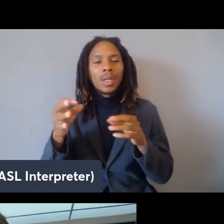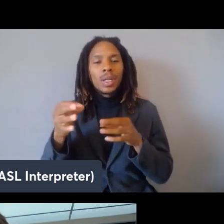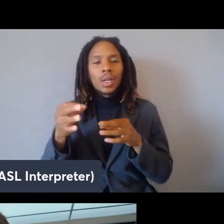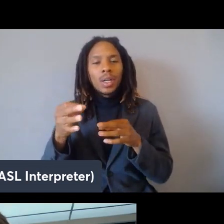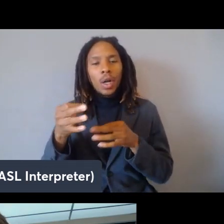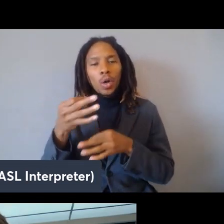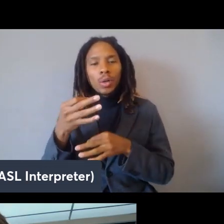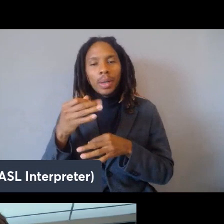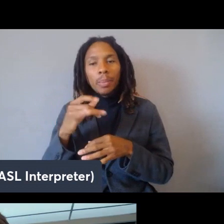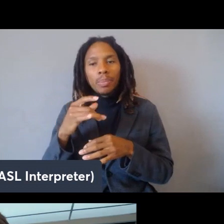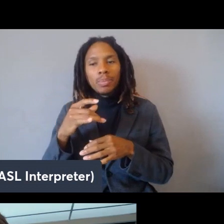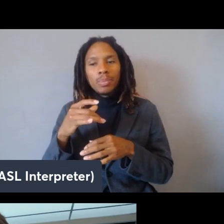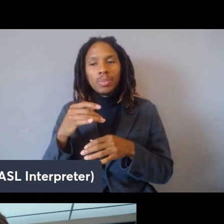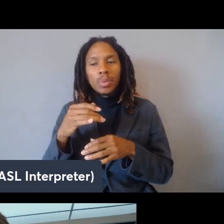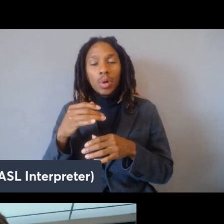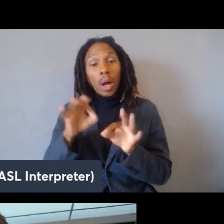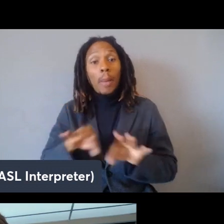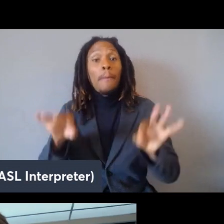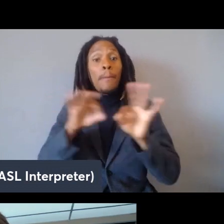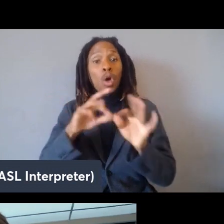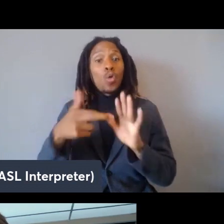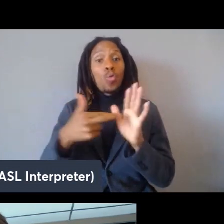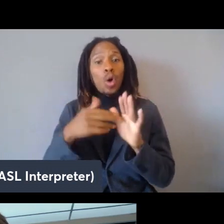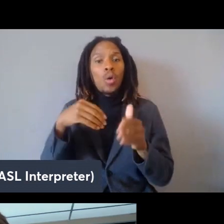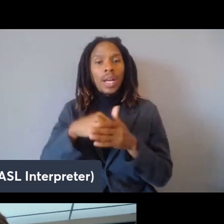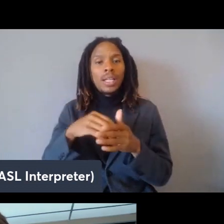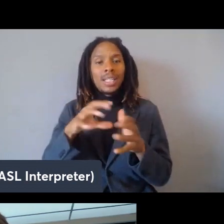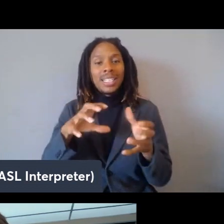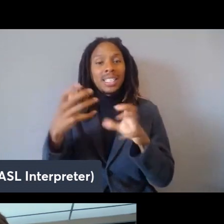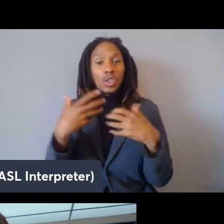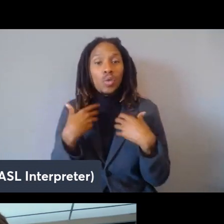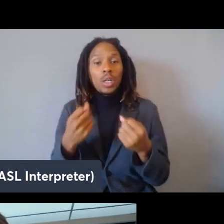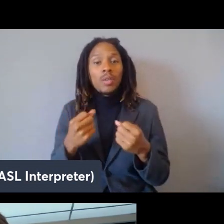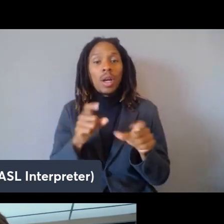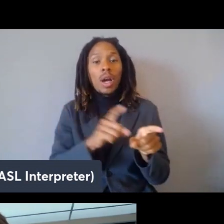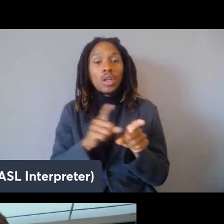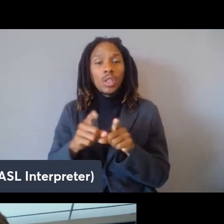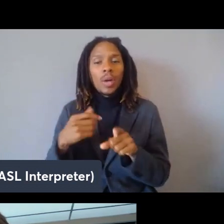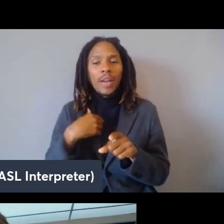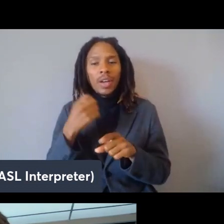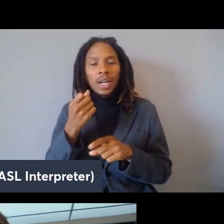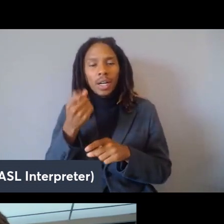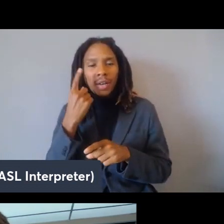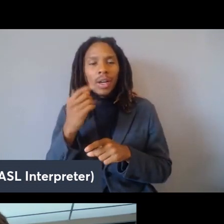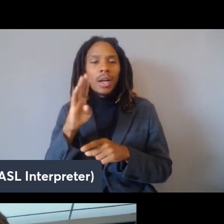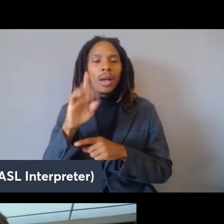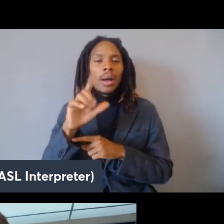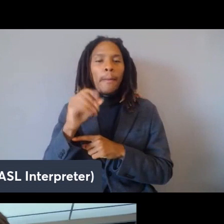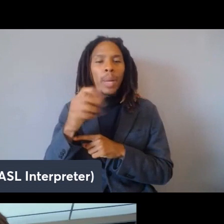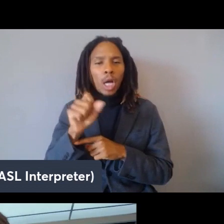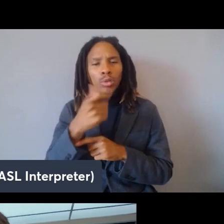in that disaster recovery piece. Although that being said, we have comprehensive blogs and we also have a lot of workshop